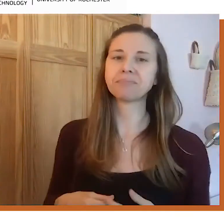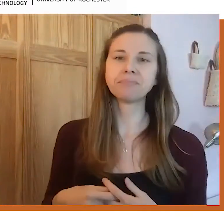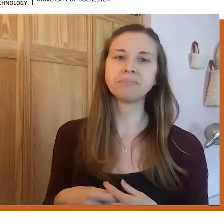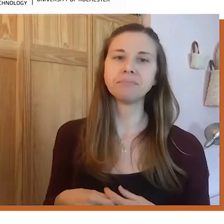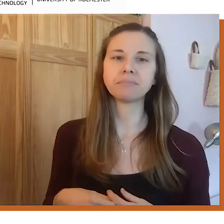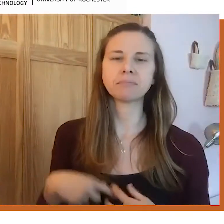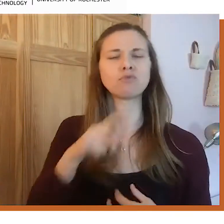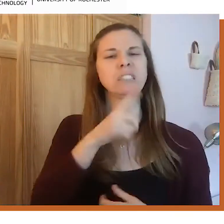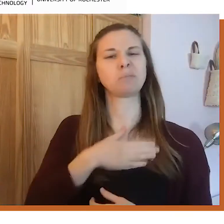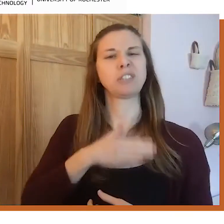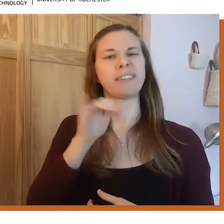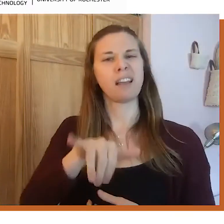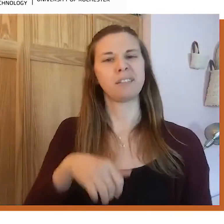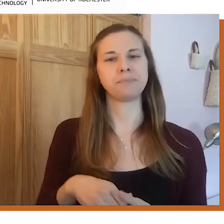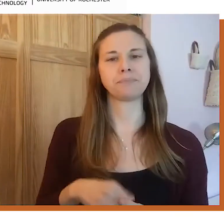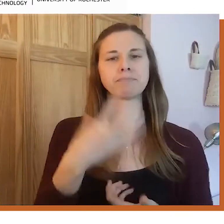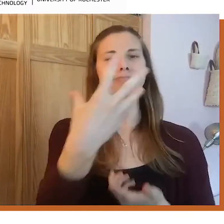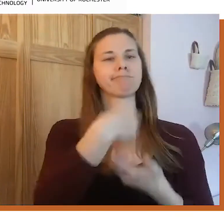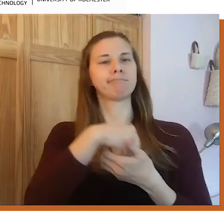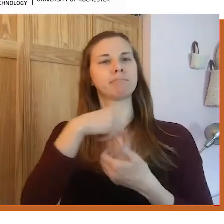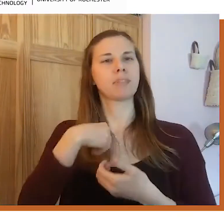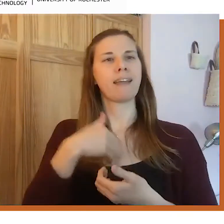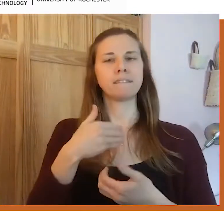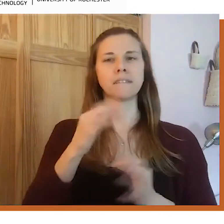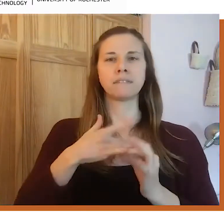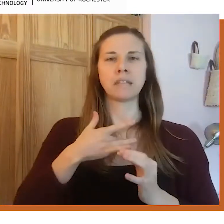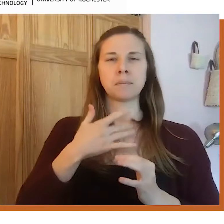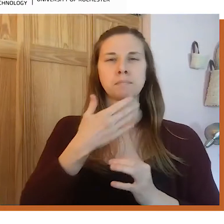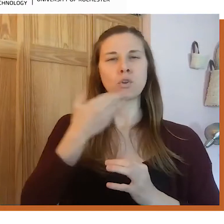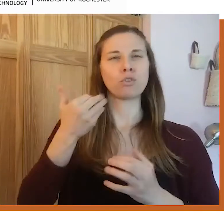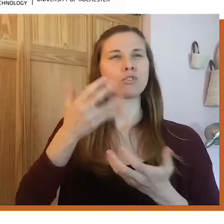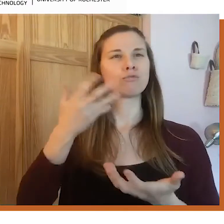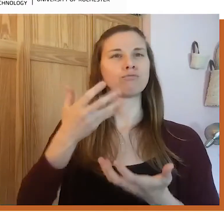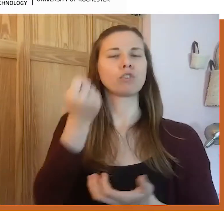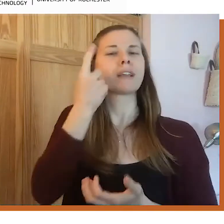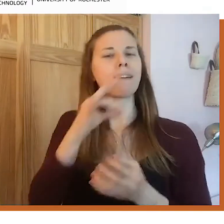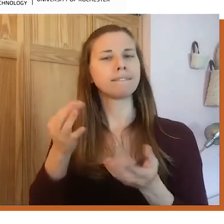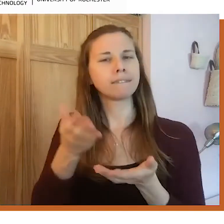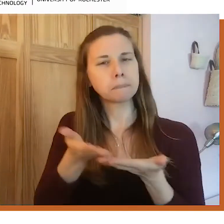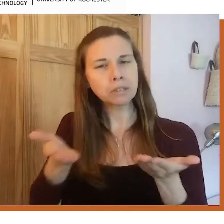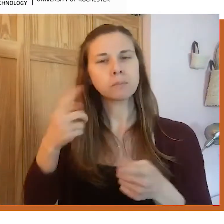was very accommodating to us individual students, and that is something that I have taken to heart,